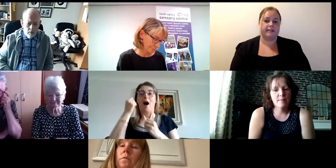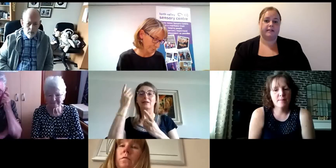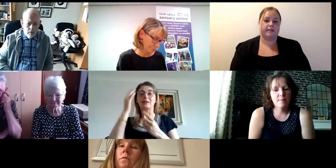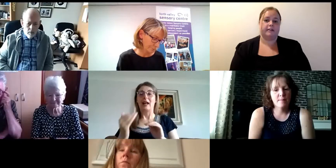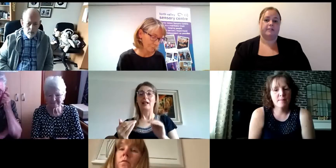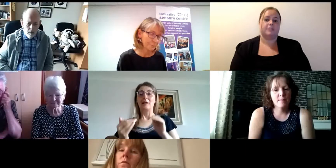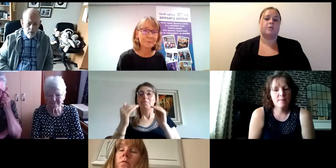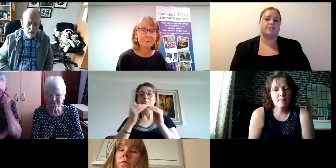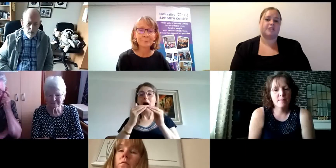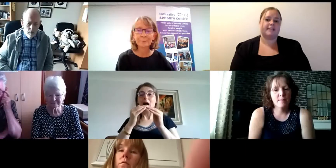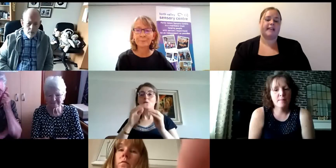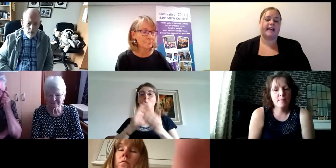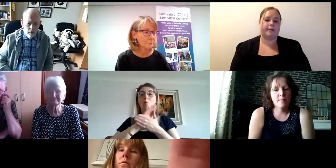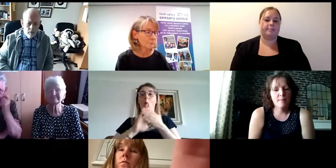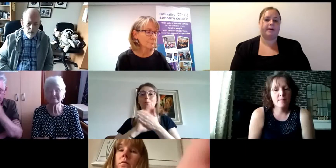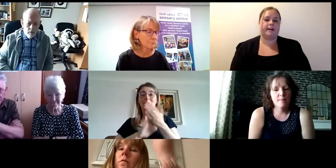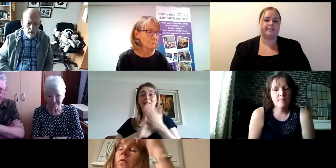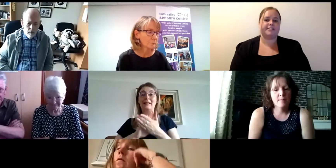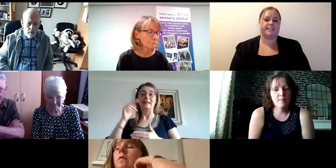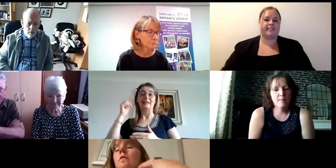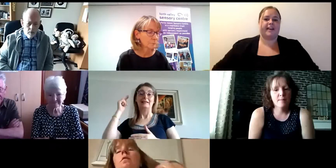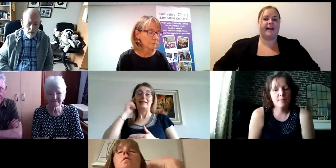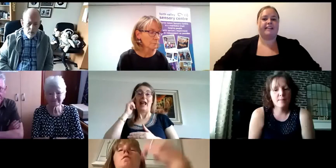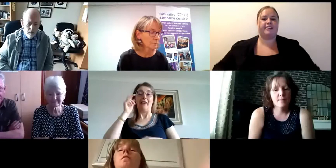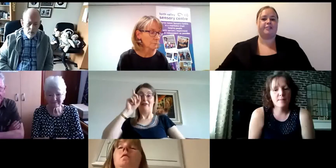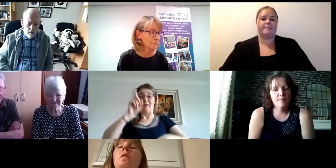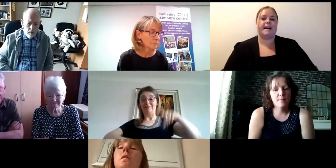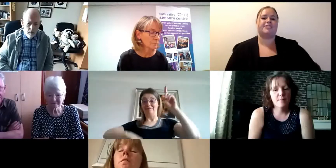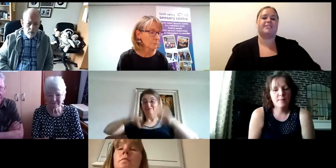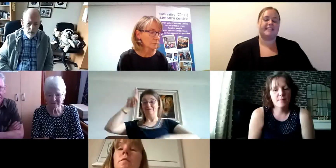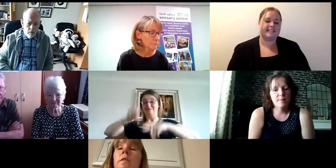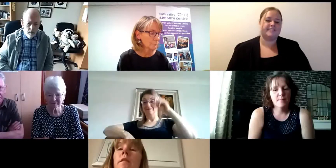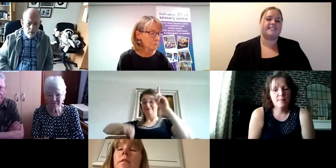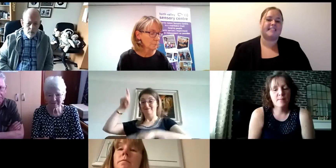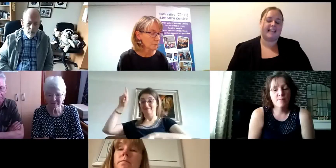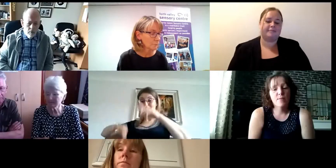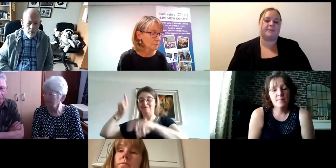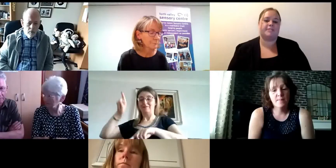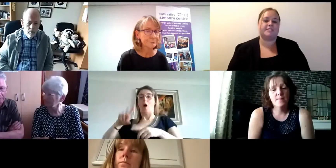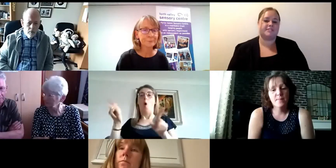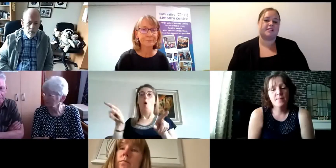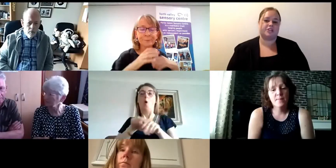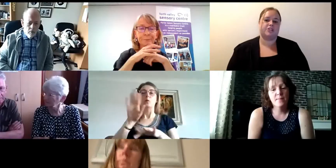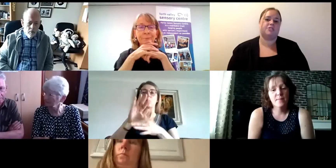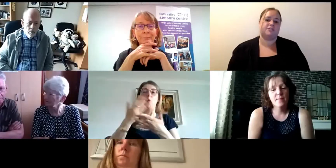So I try to help people understand that match the needs of deaf because of the variation